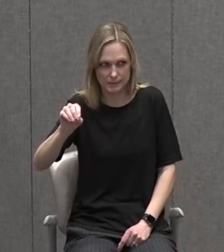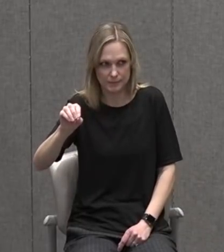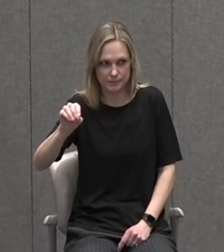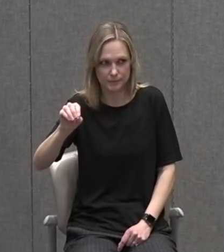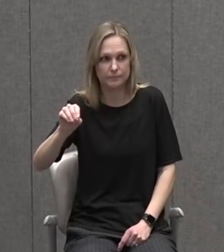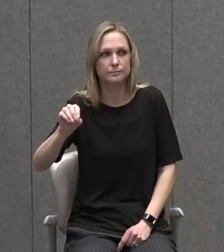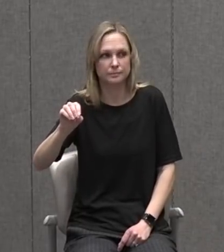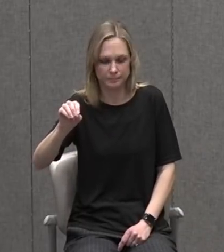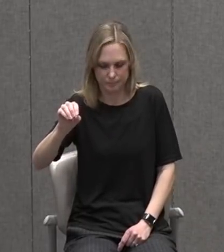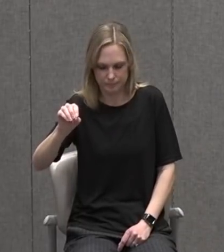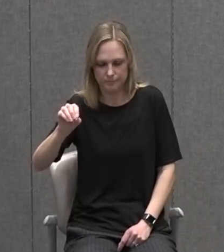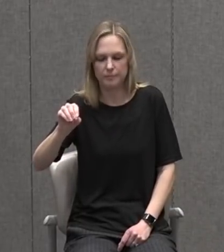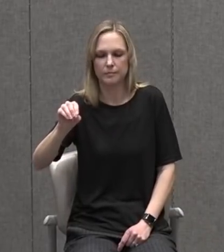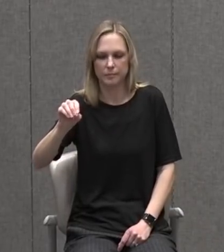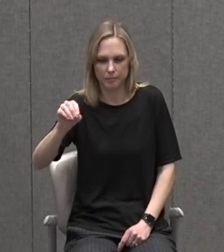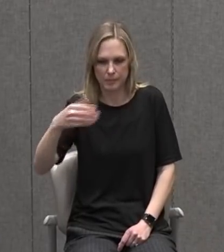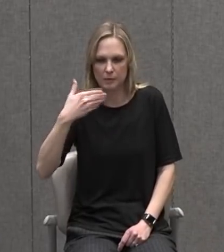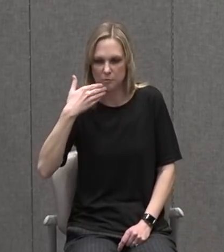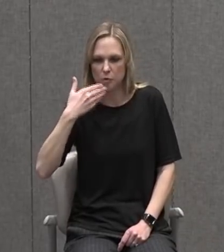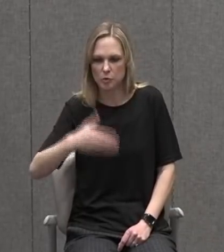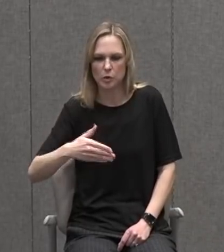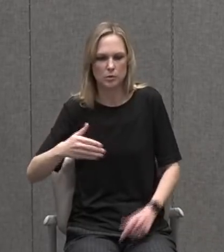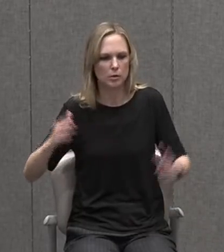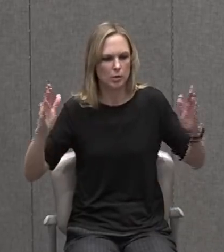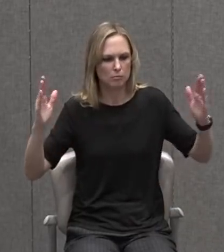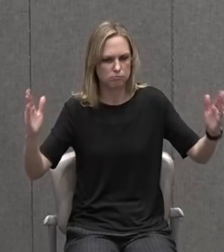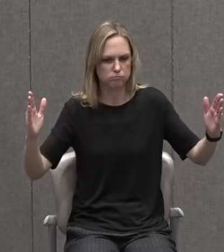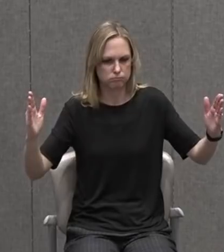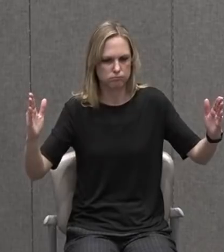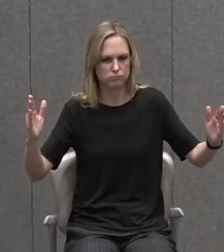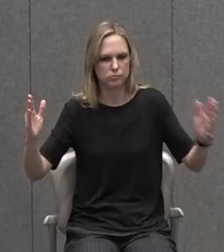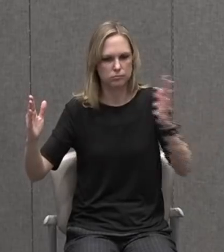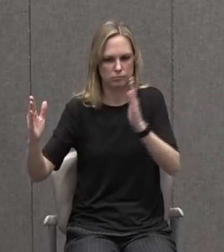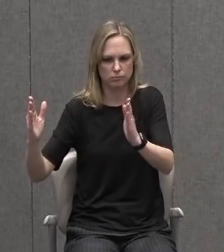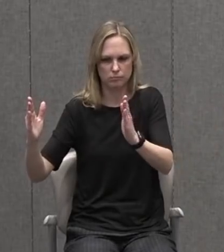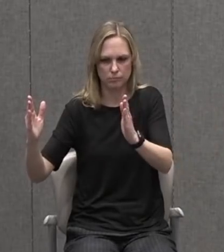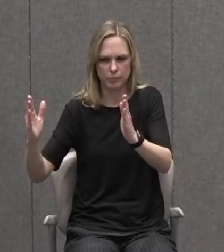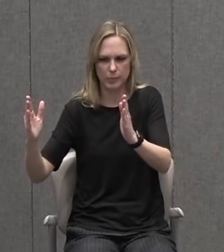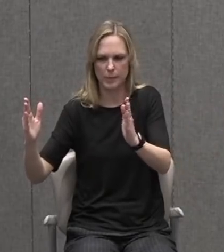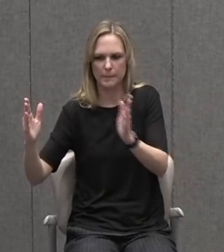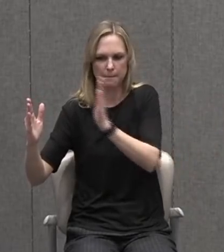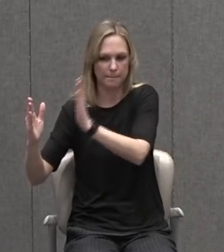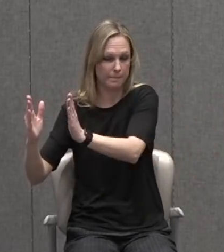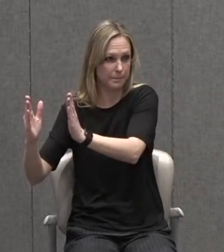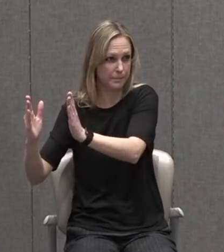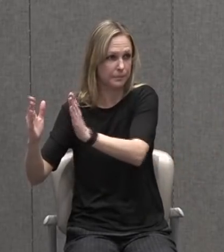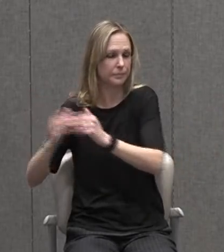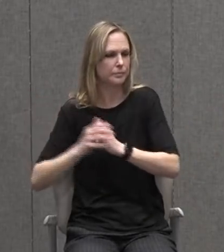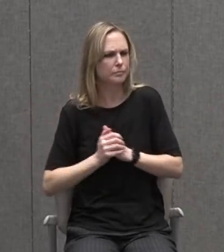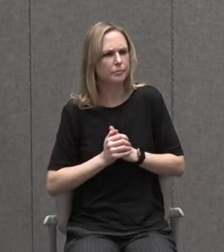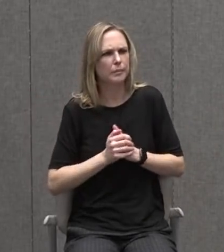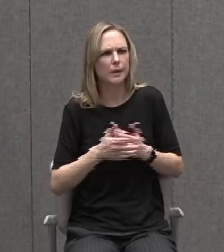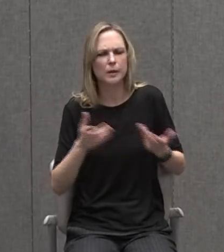would be a good halfway point between there. Perfect. All right. Now we gotta figure out where this number as,